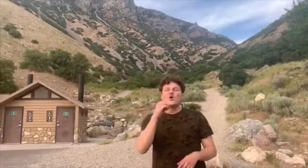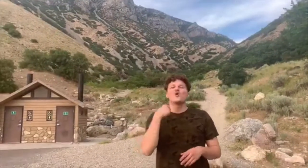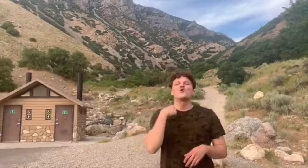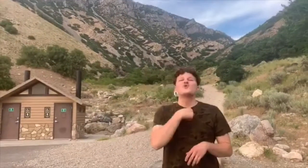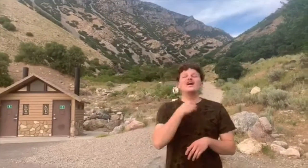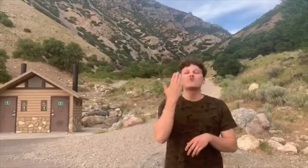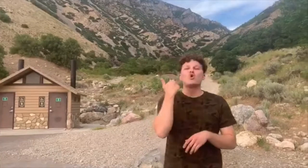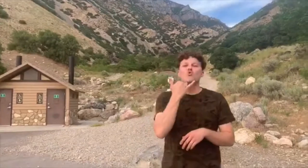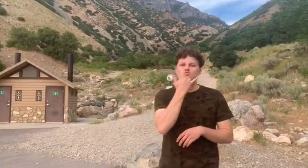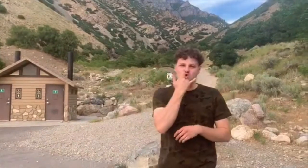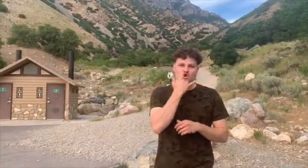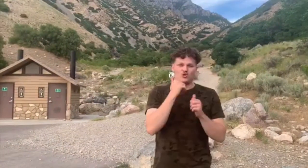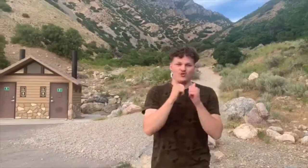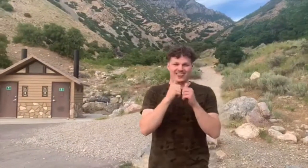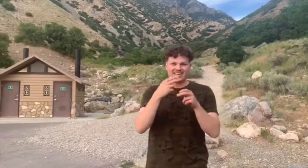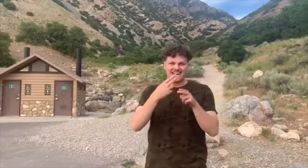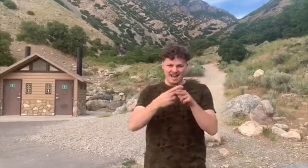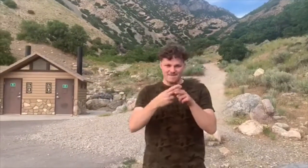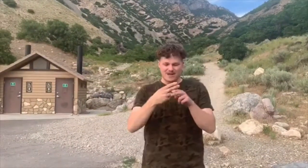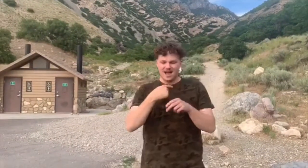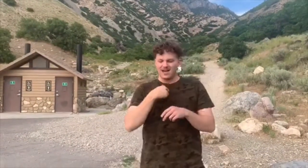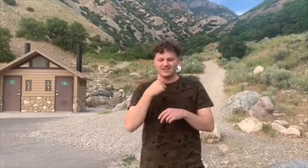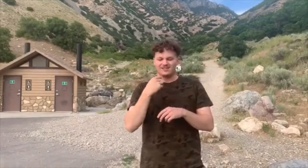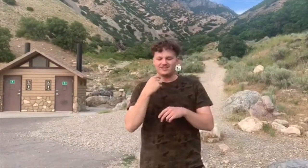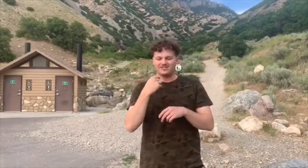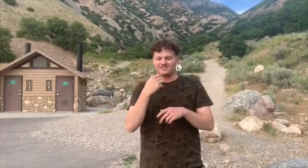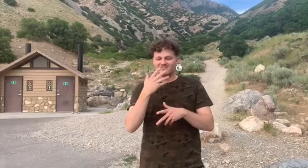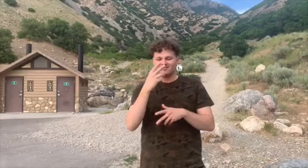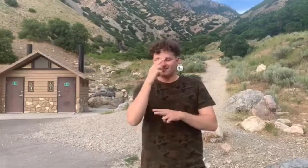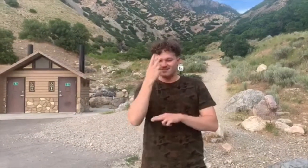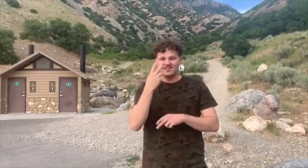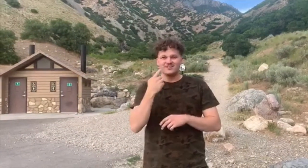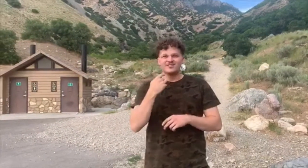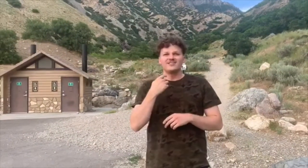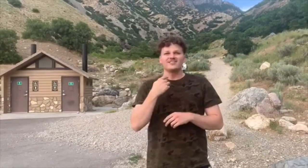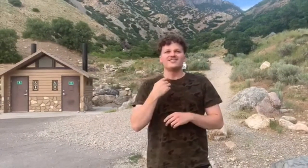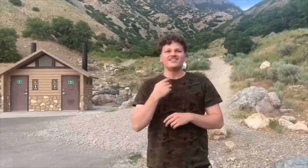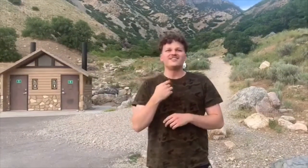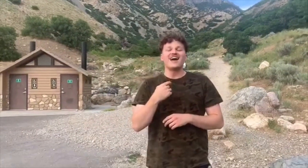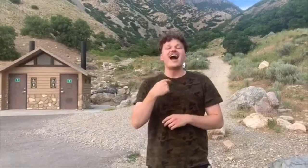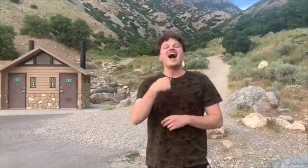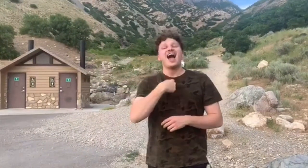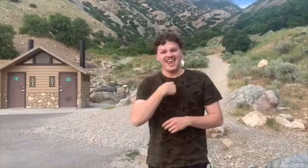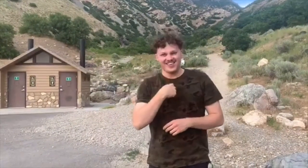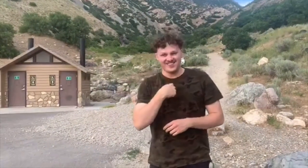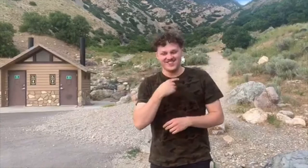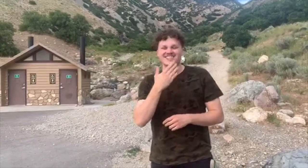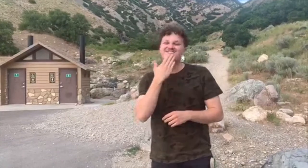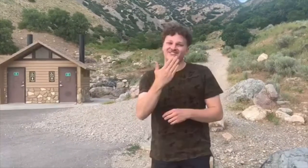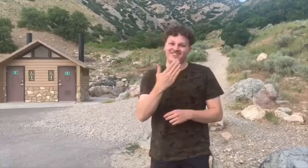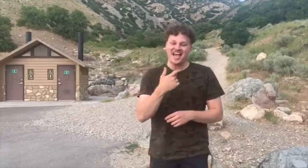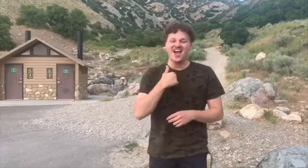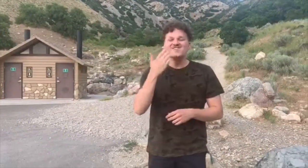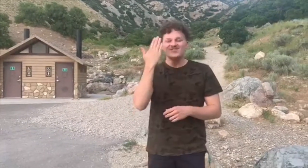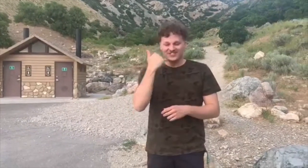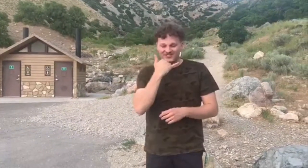B: So we were wrong with the name... I... had a misunderstanding... R:(off camera) YOU! B: I.. Thank you... I was wrong..